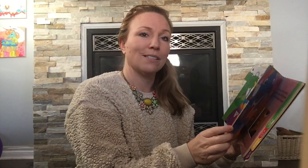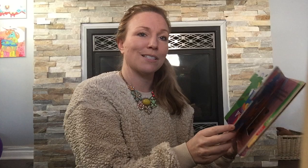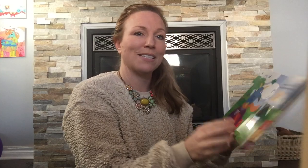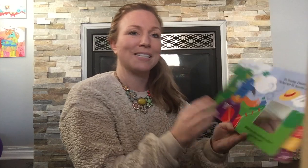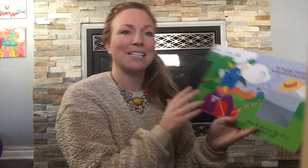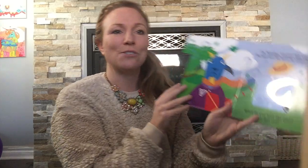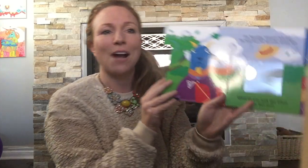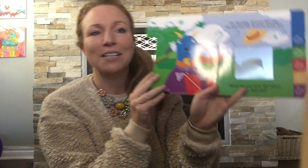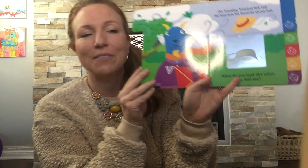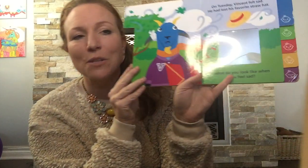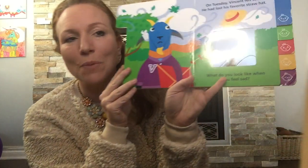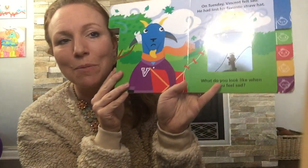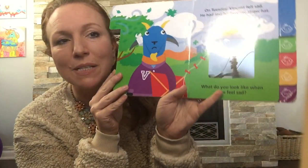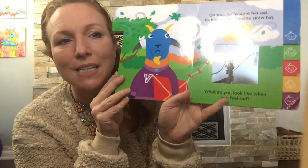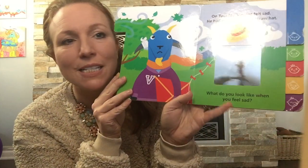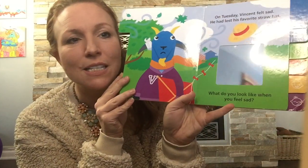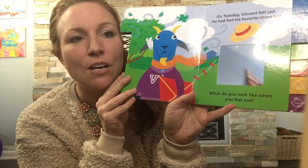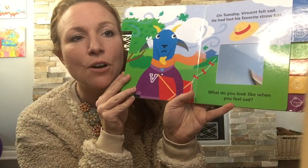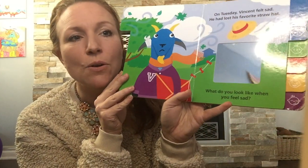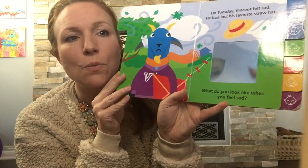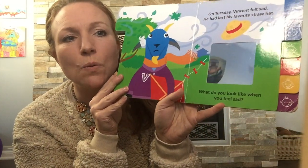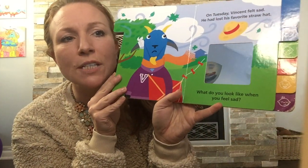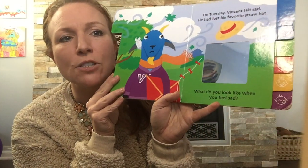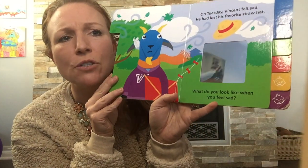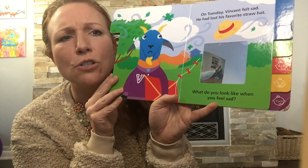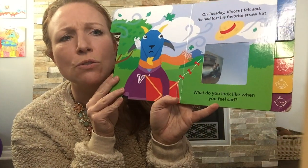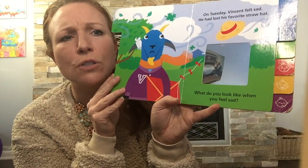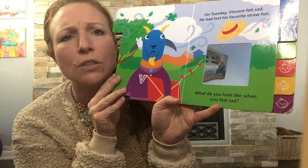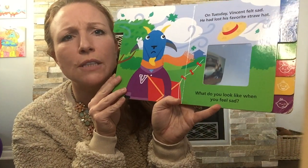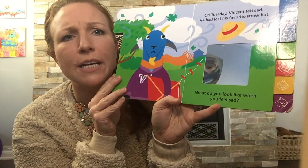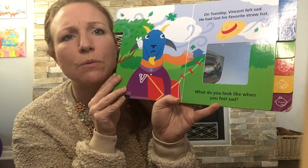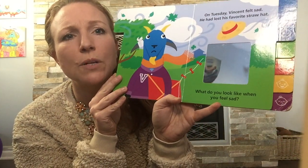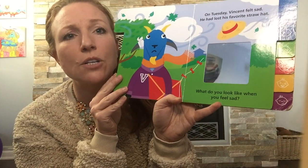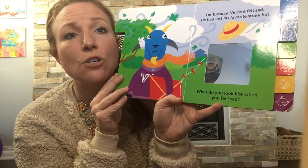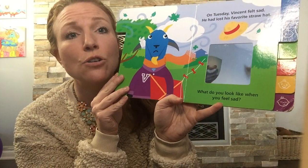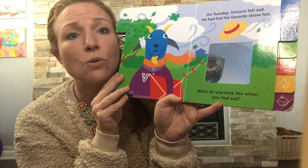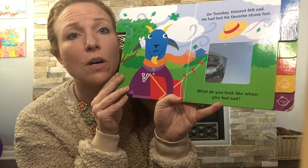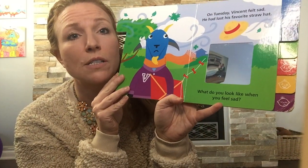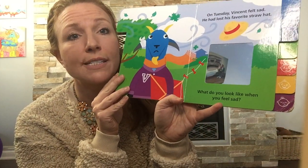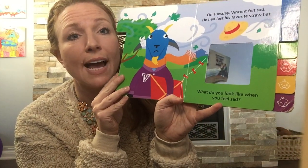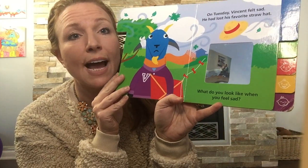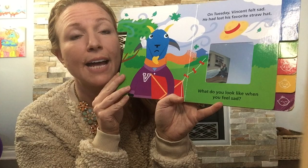See, it's interactive at the bottom, it says, what do you look like when you are sad?